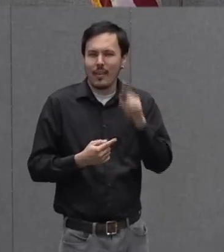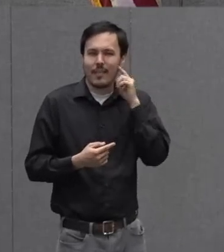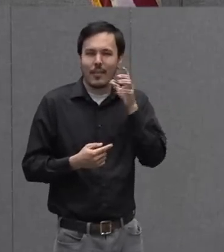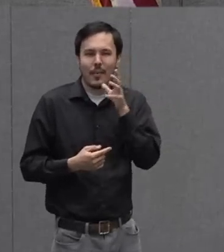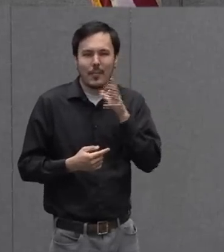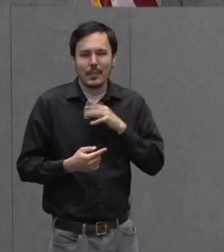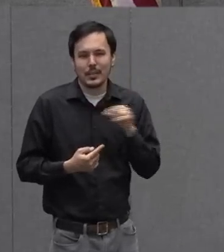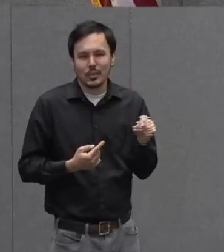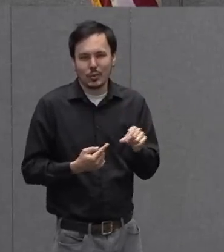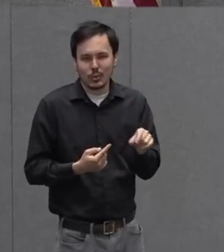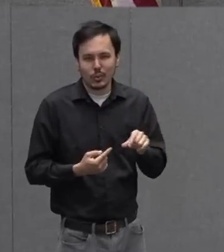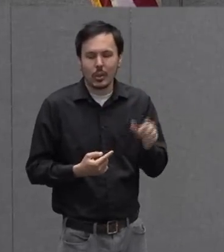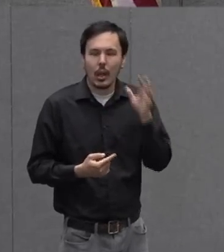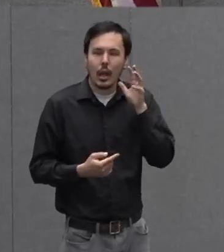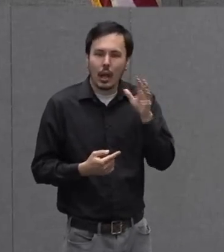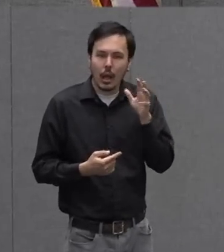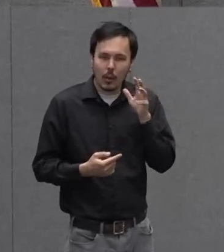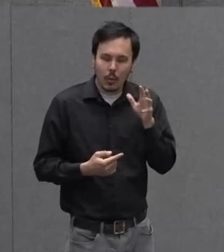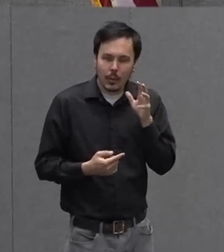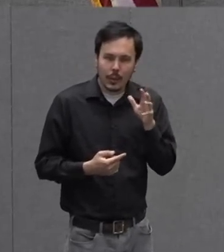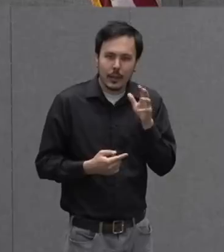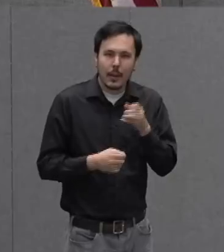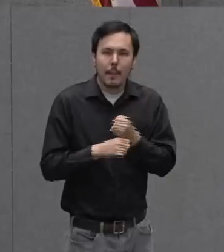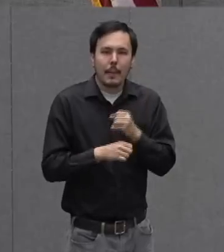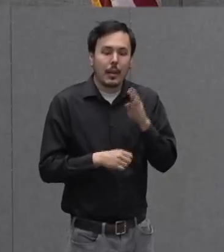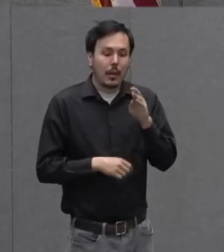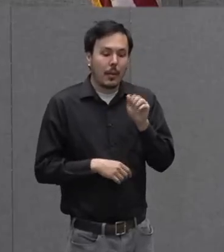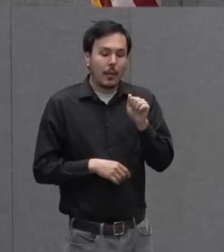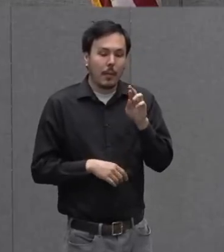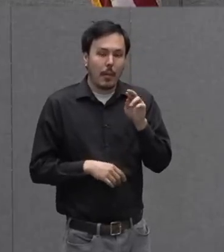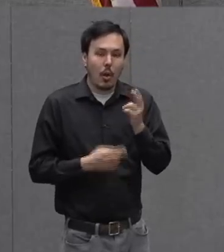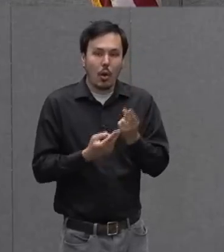and I'm going to make a bar graph all the way up